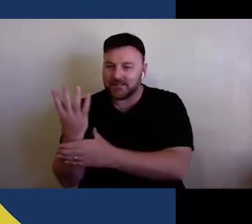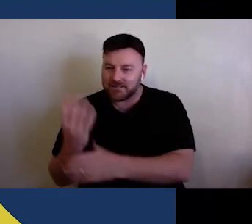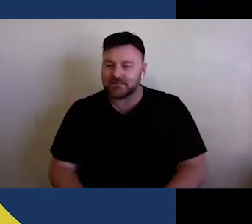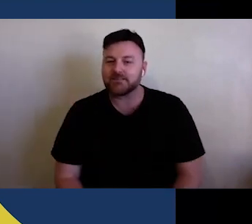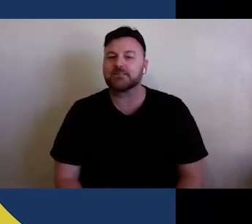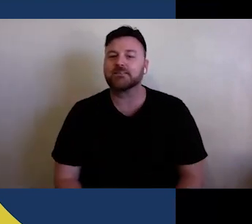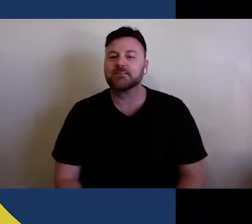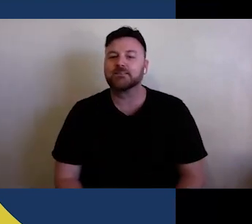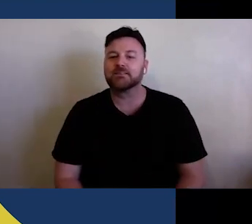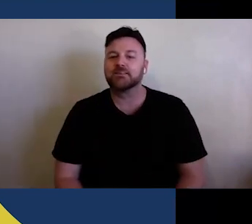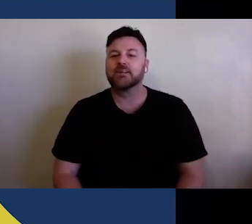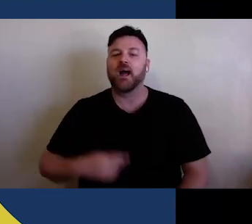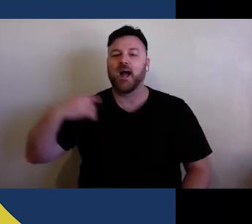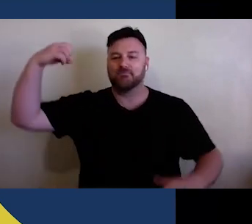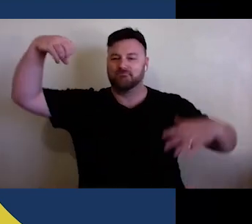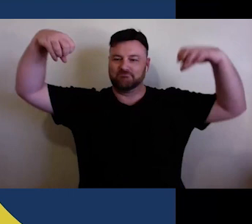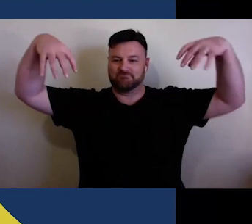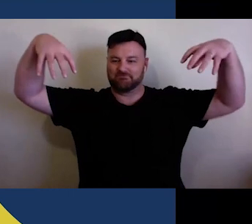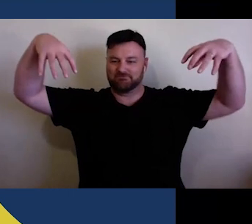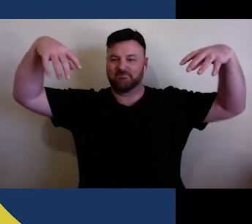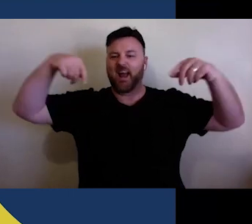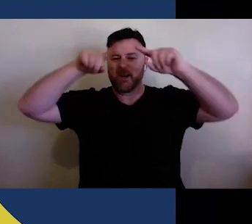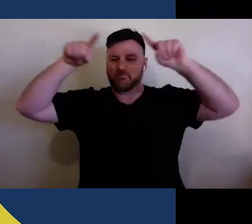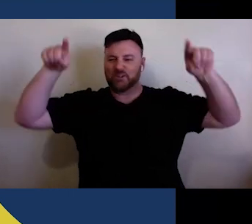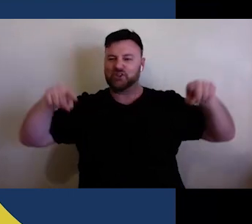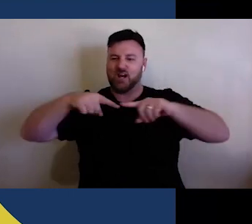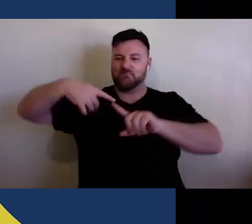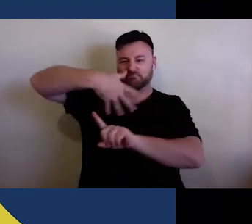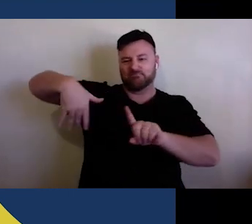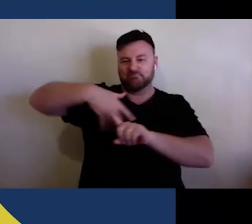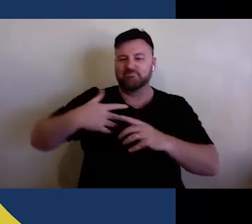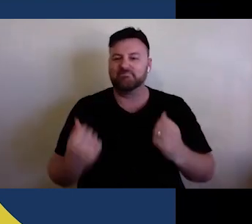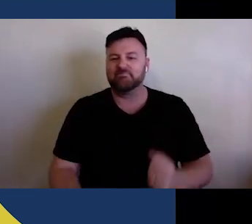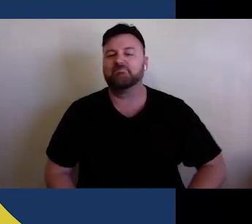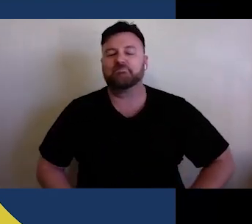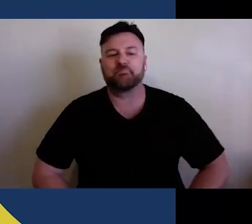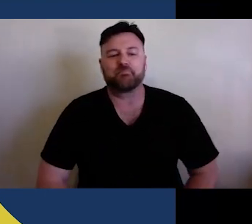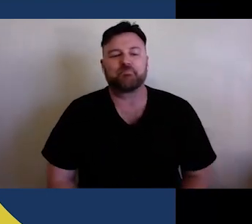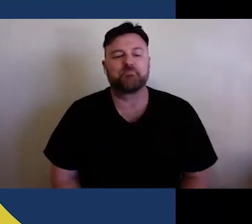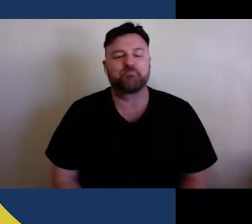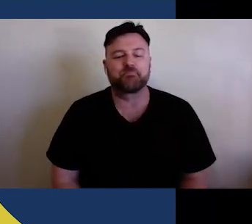and a picture behind me as well. Currently, so this webinar series